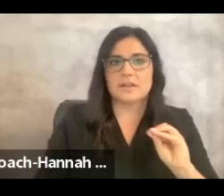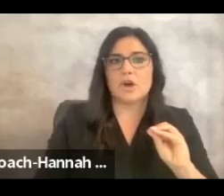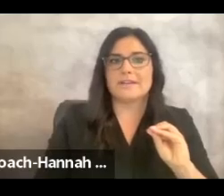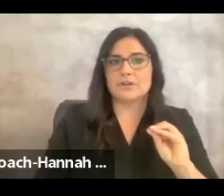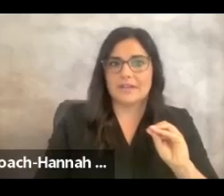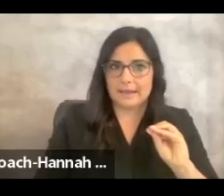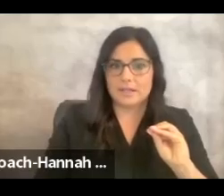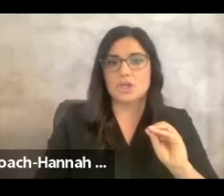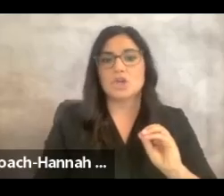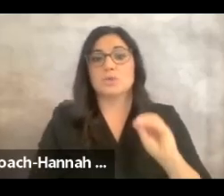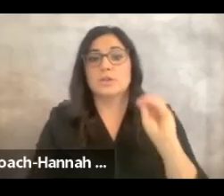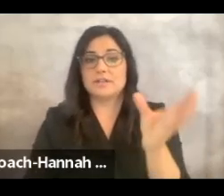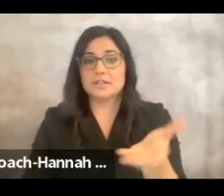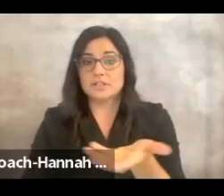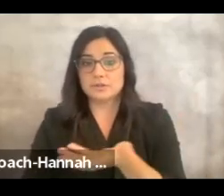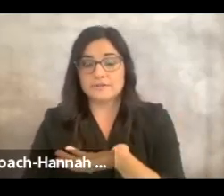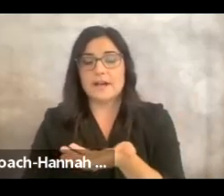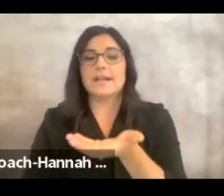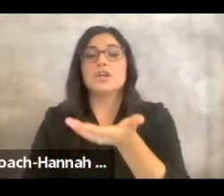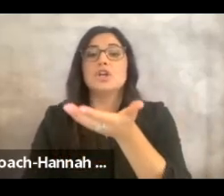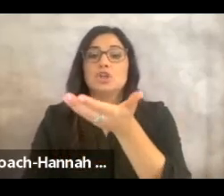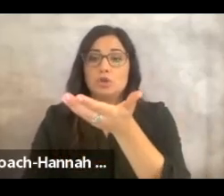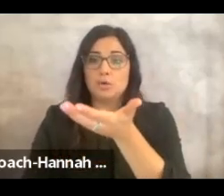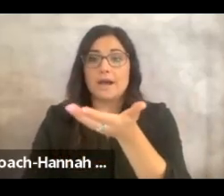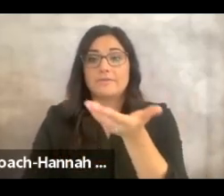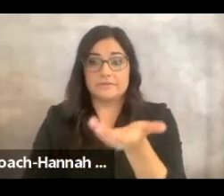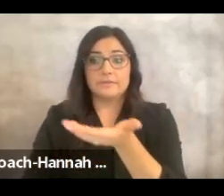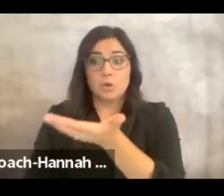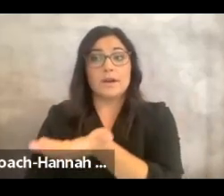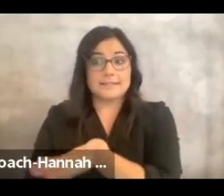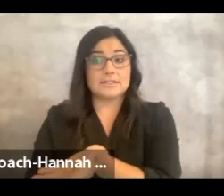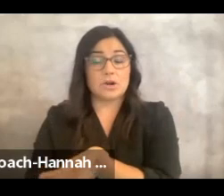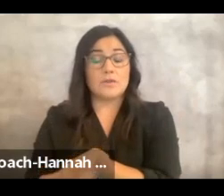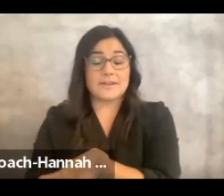that already created. So, once you're nationally certified, you have your it's still called the